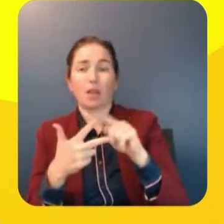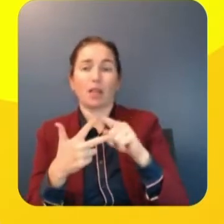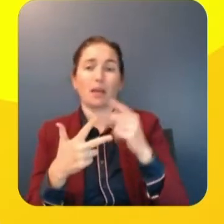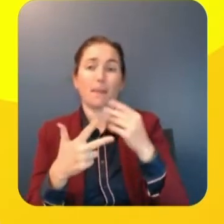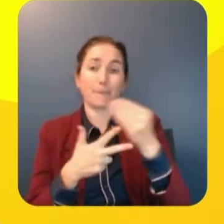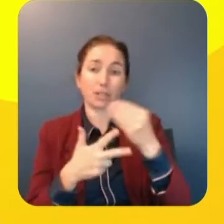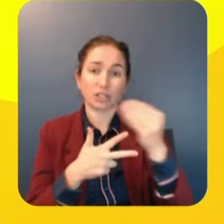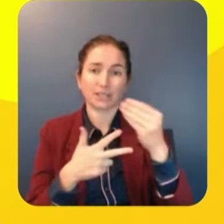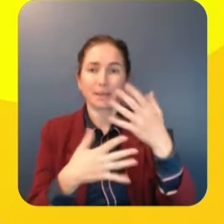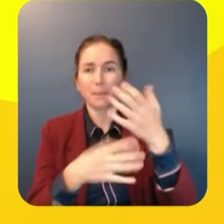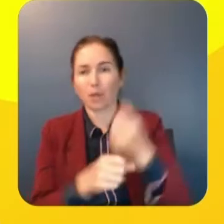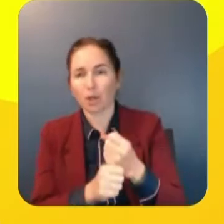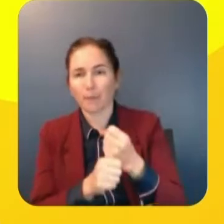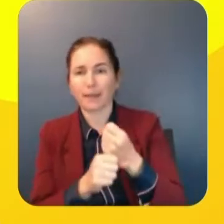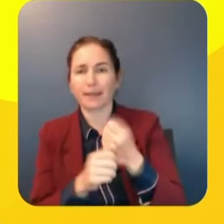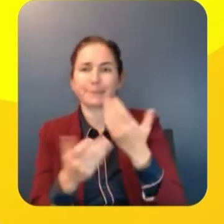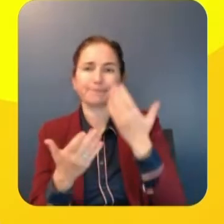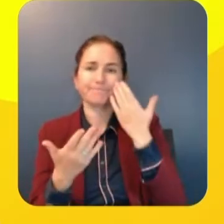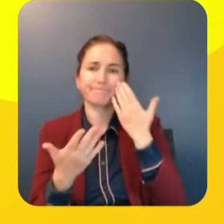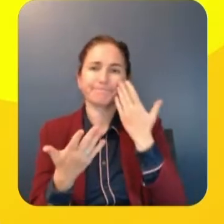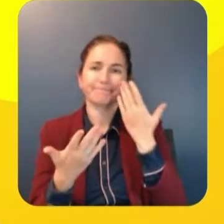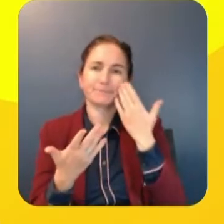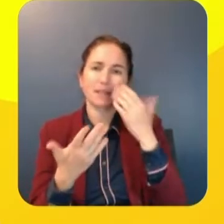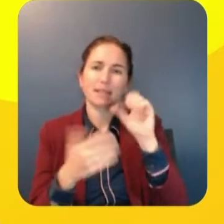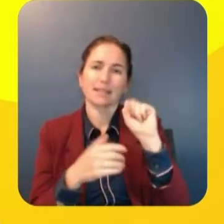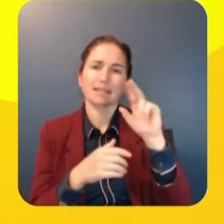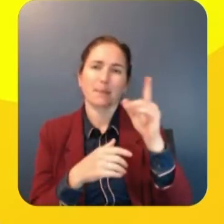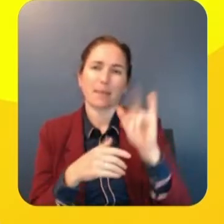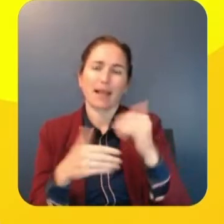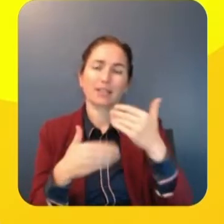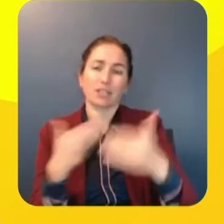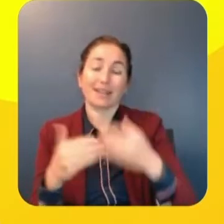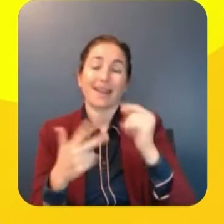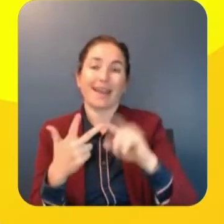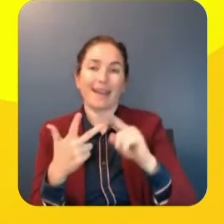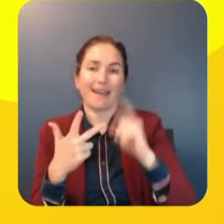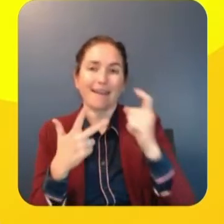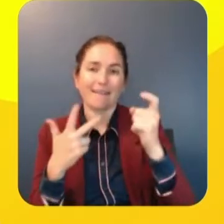and supply chain, and philanthropy. And so, it's difficult if you put someone in